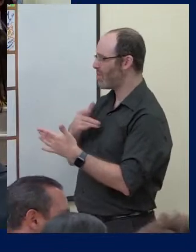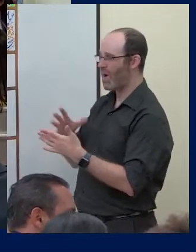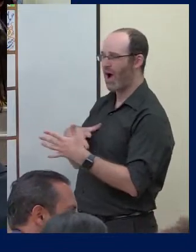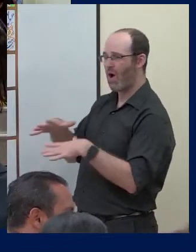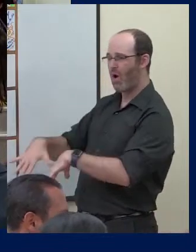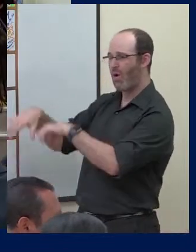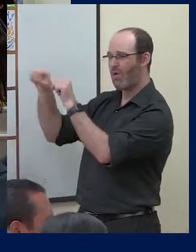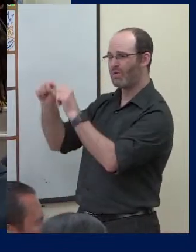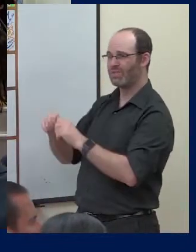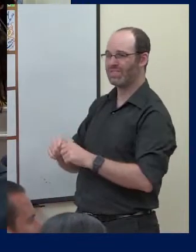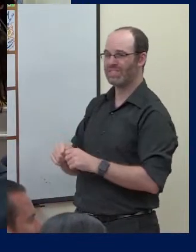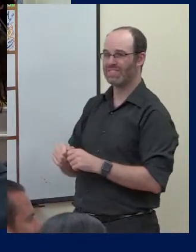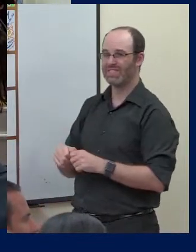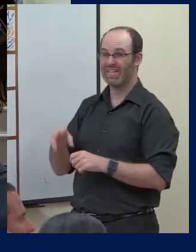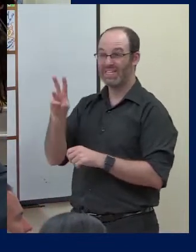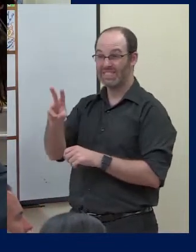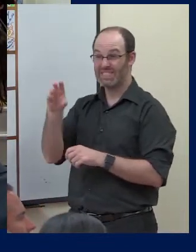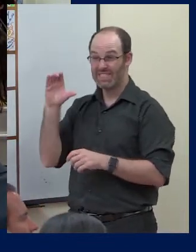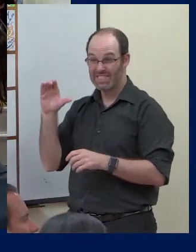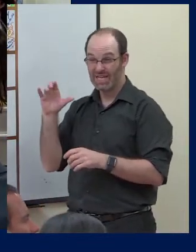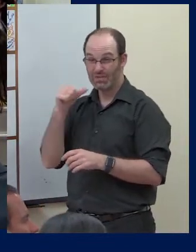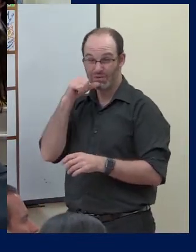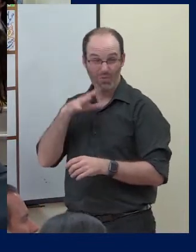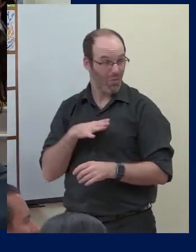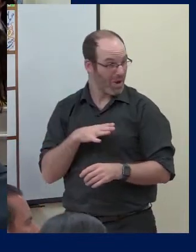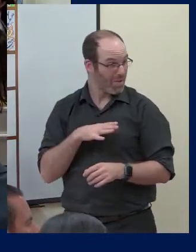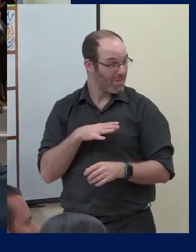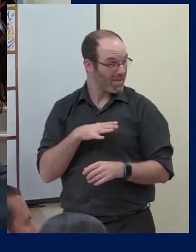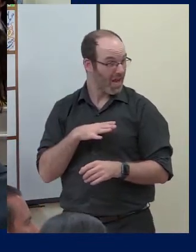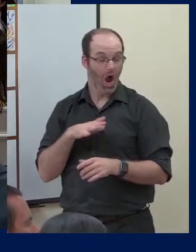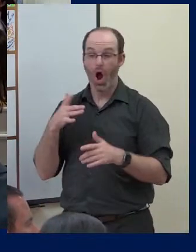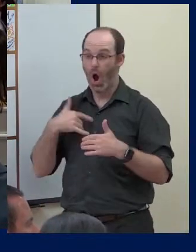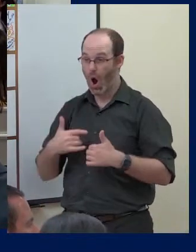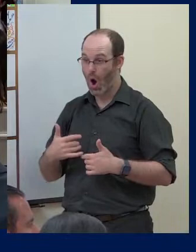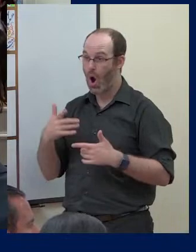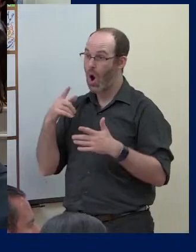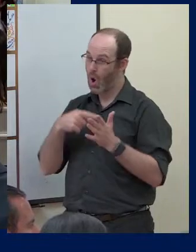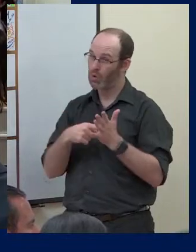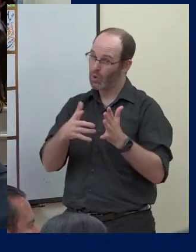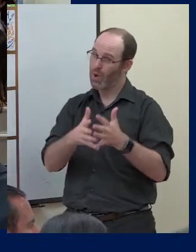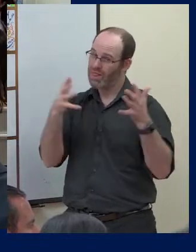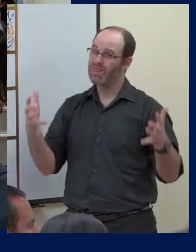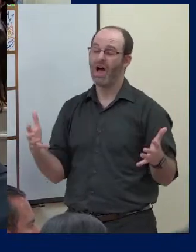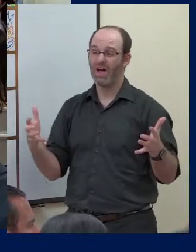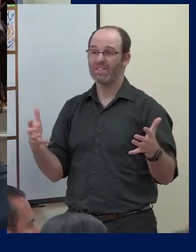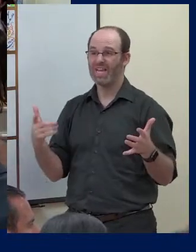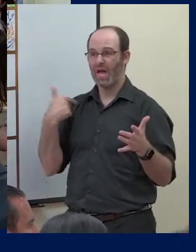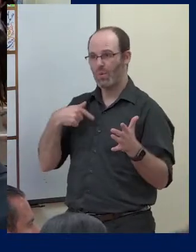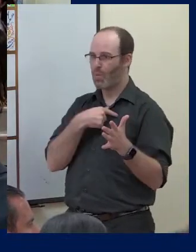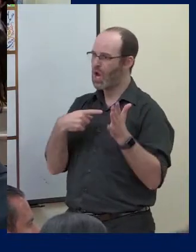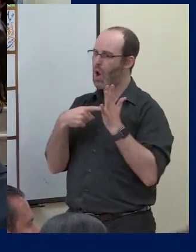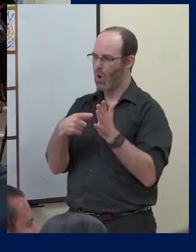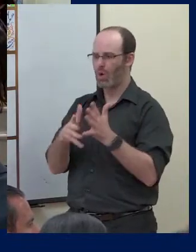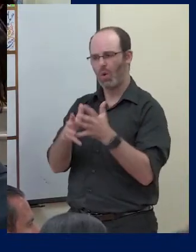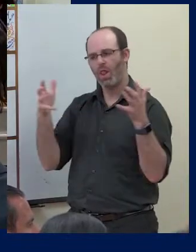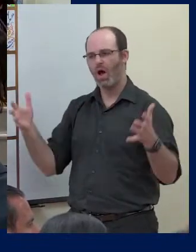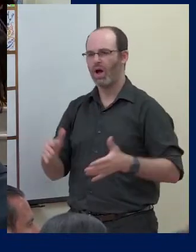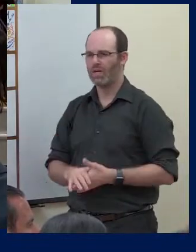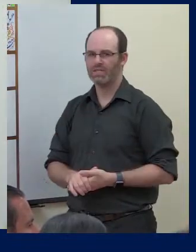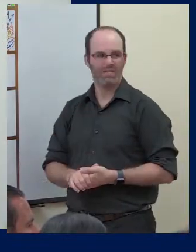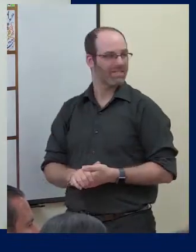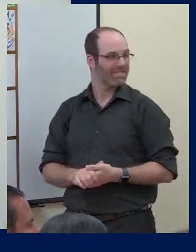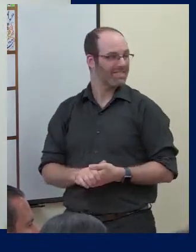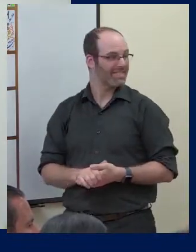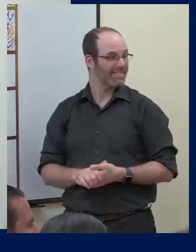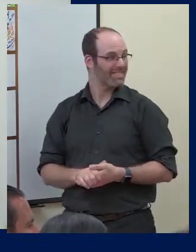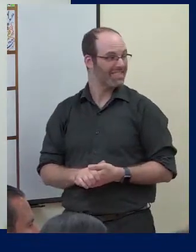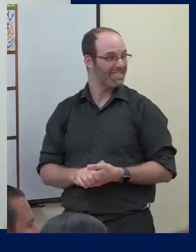600 women OU OWE YOU a lot.